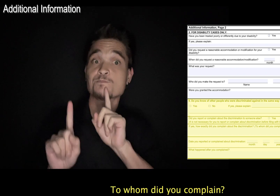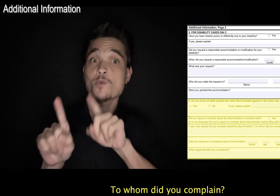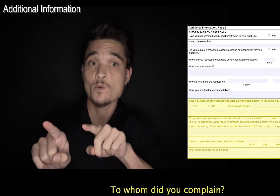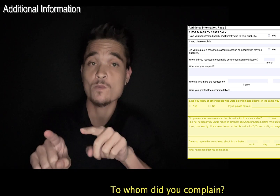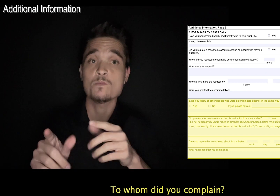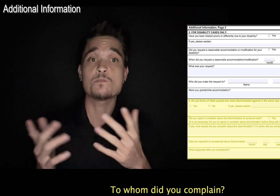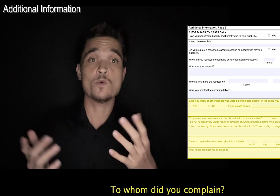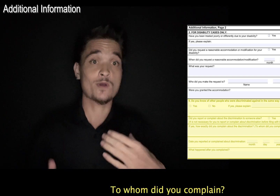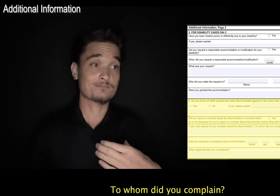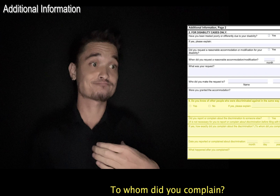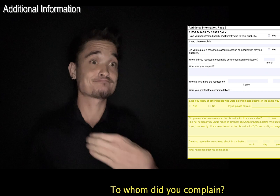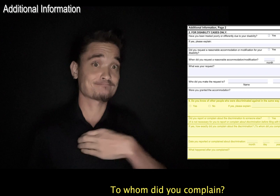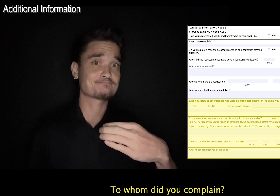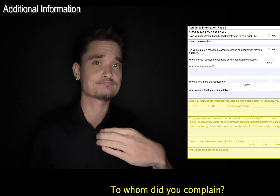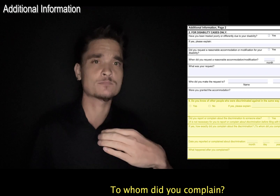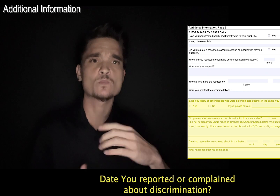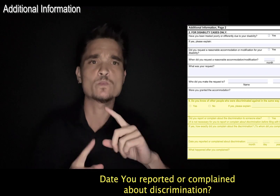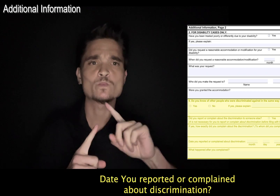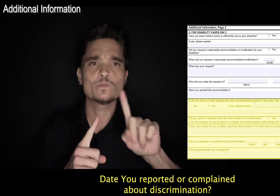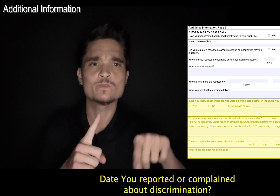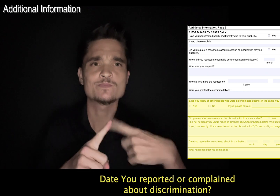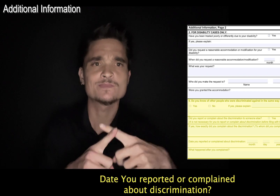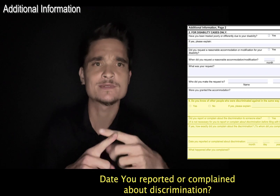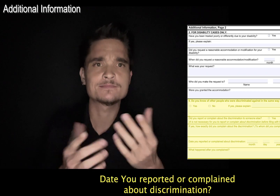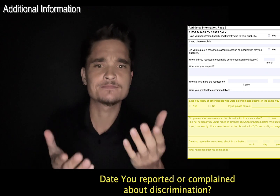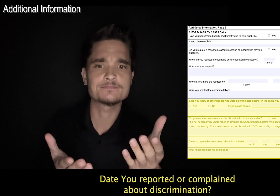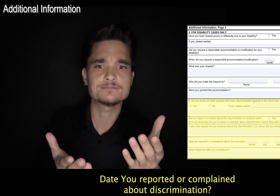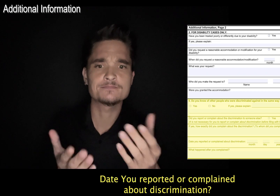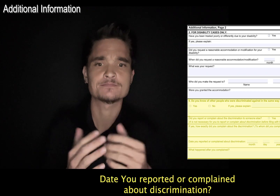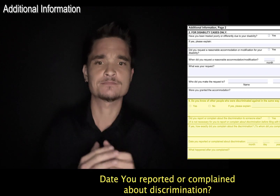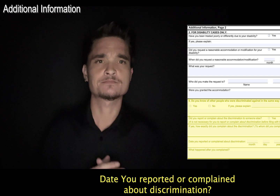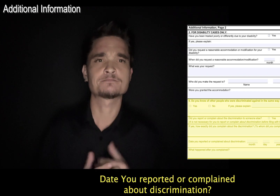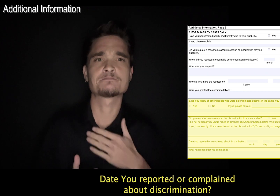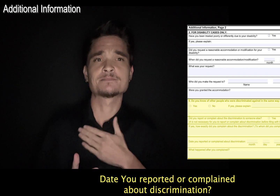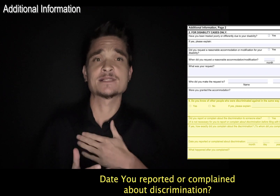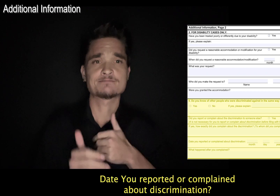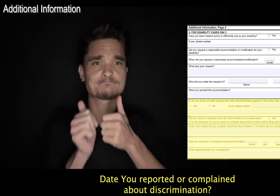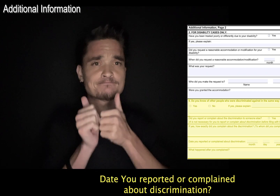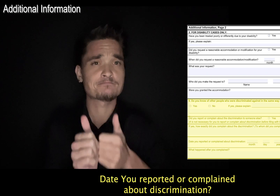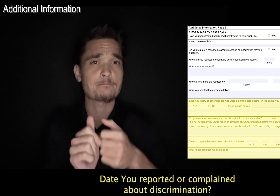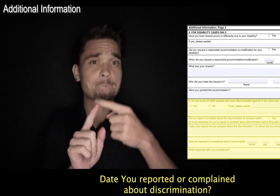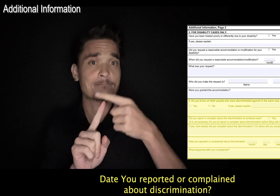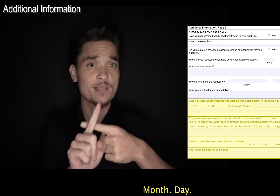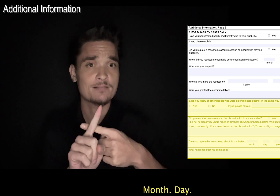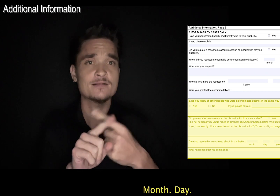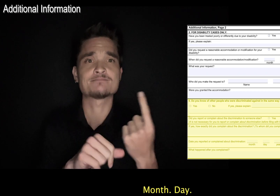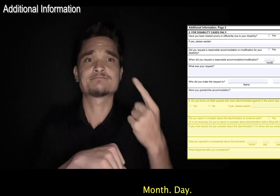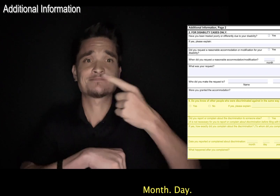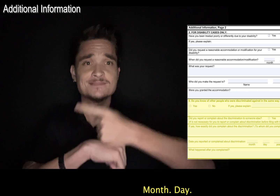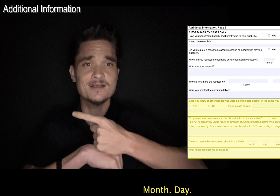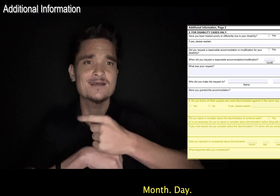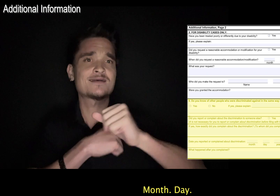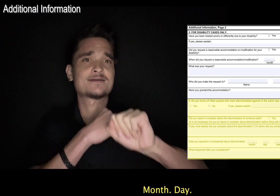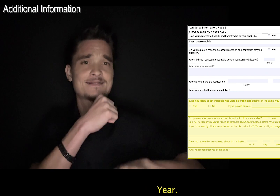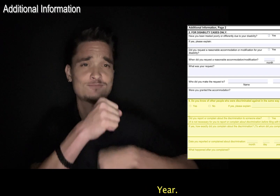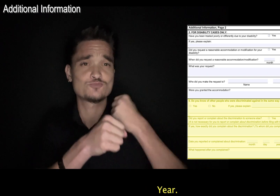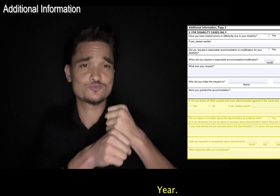To whom did you complain? Date You reported or complained about discrimination? Month. Day. Year.